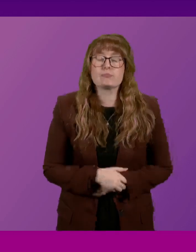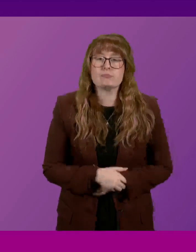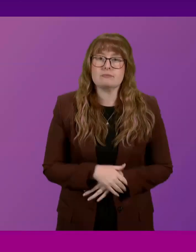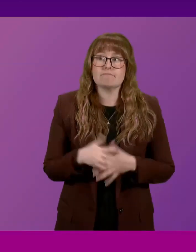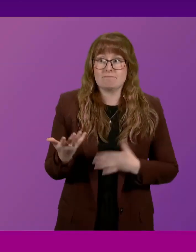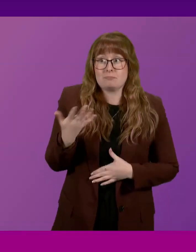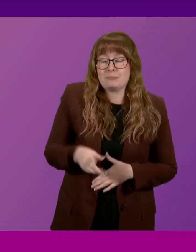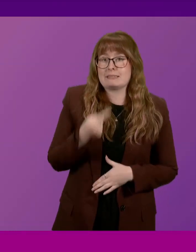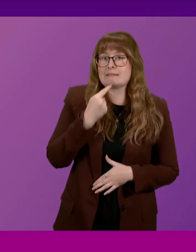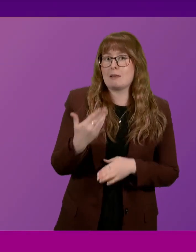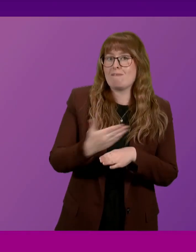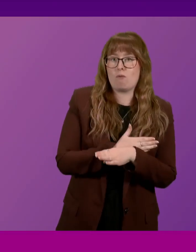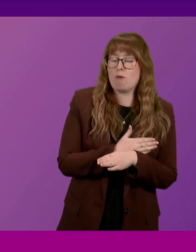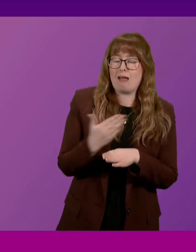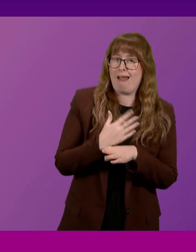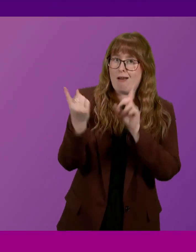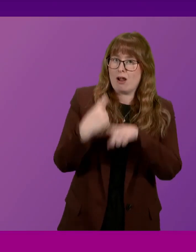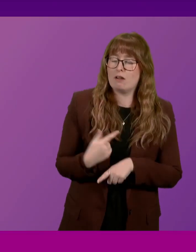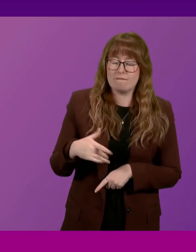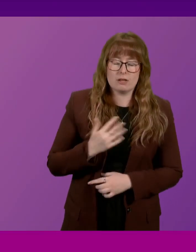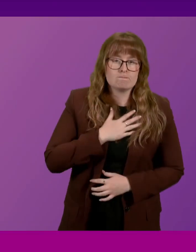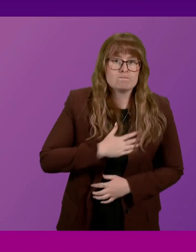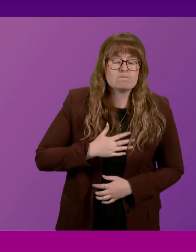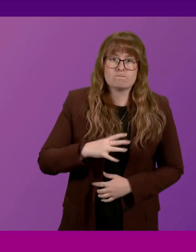As I indicated in my earlier answers, my heartfelt sympathies go out to all those